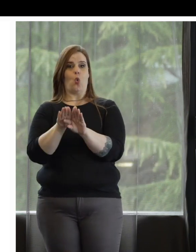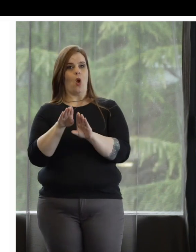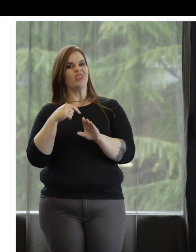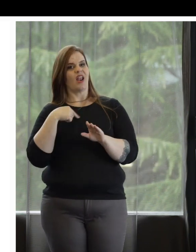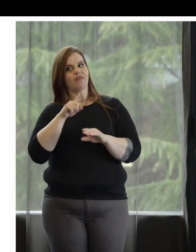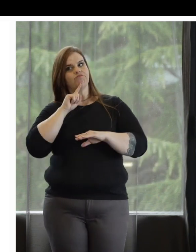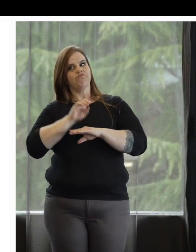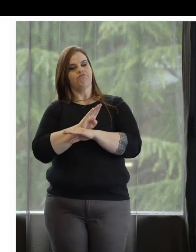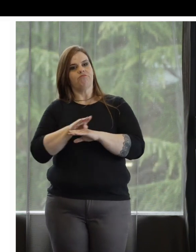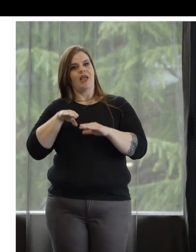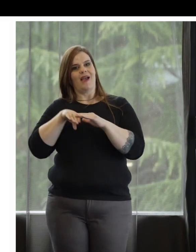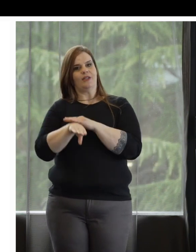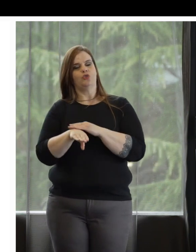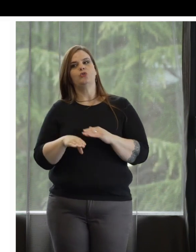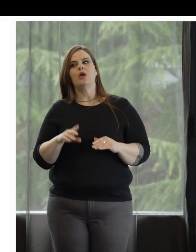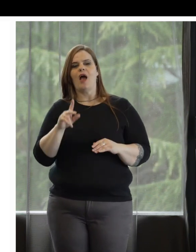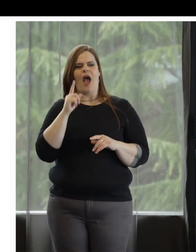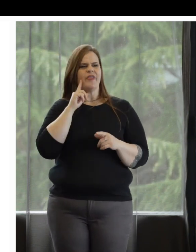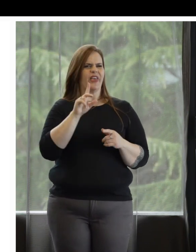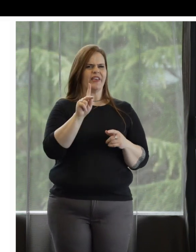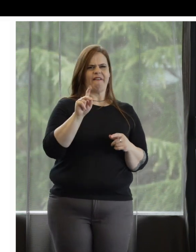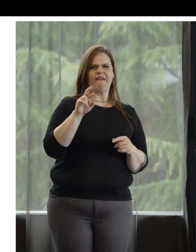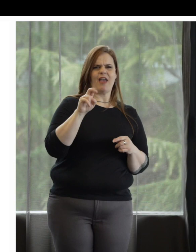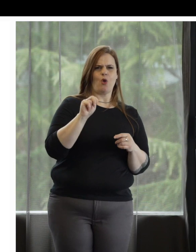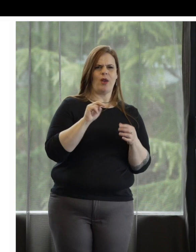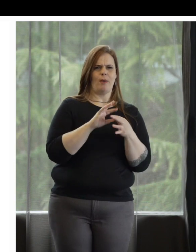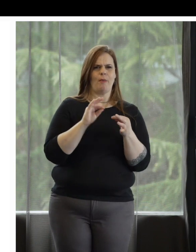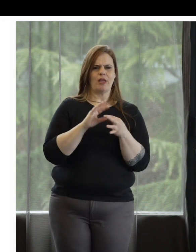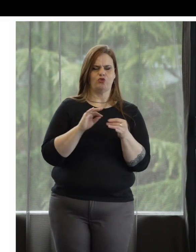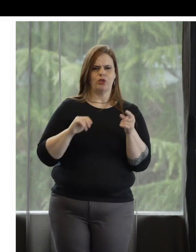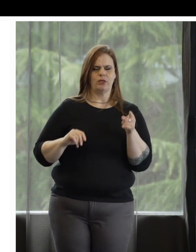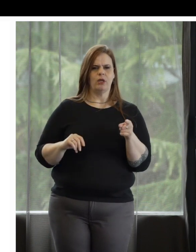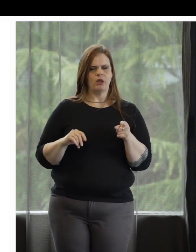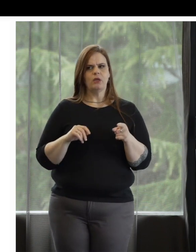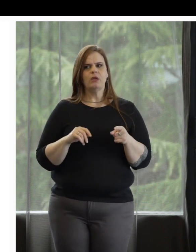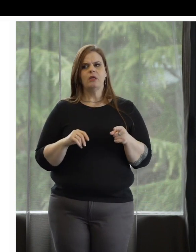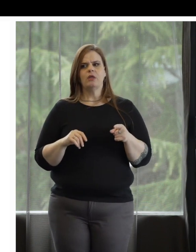think Karen mentioned that in your key note